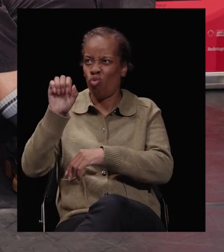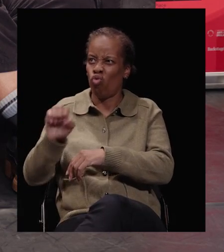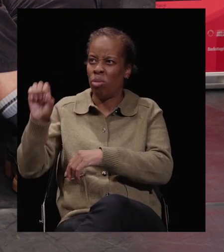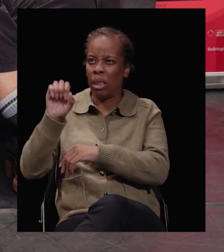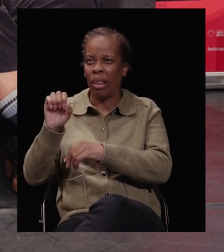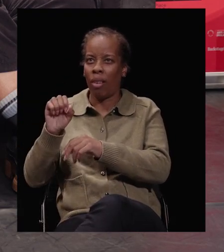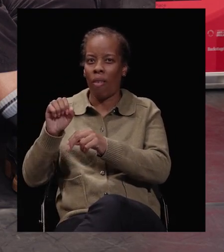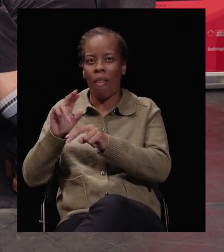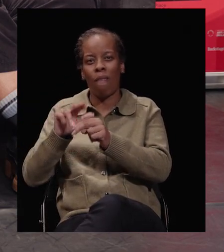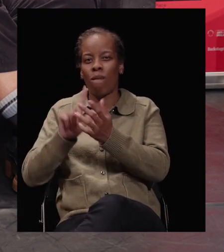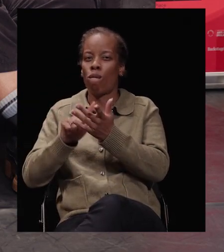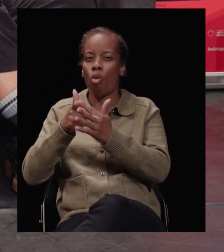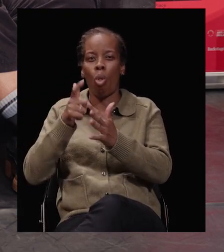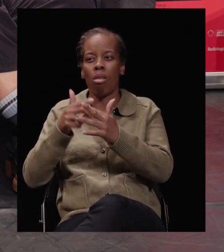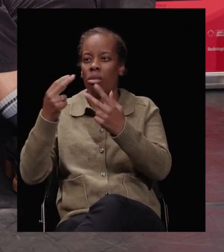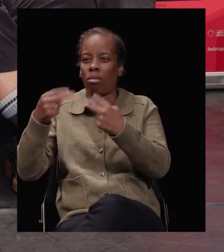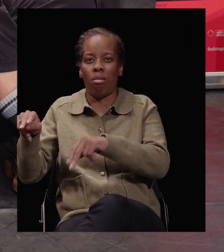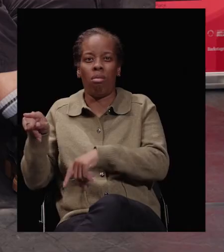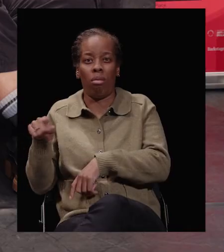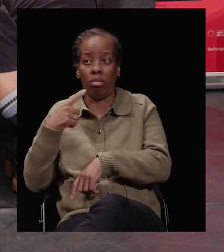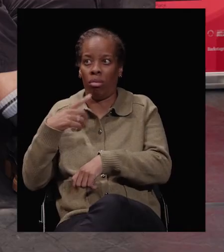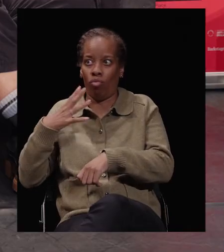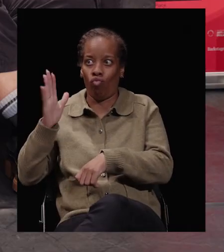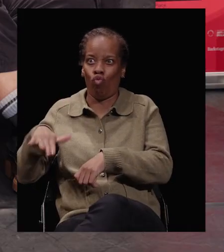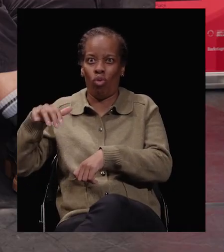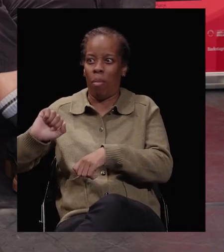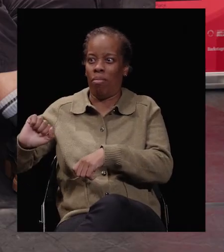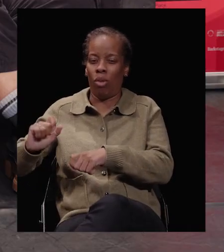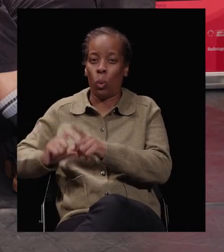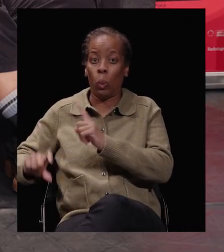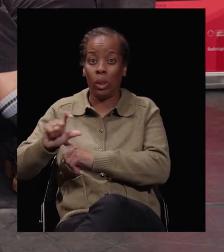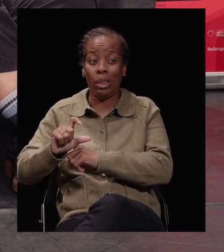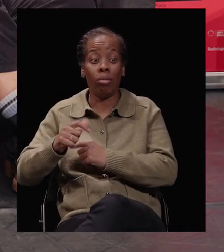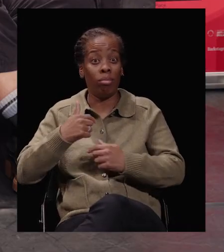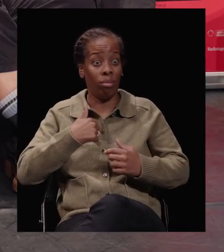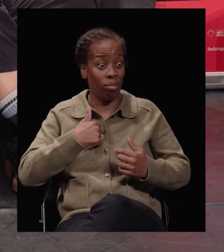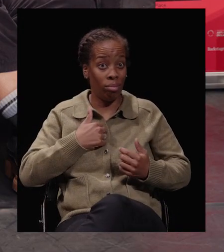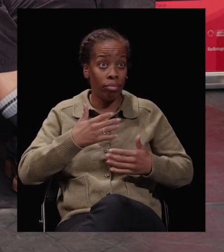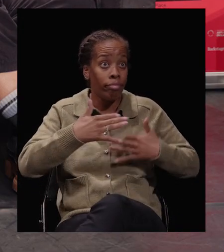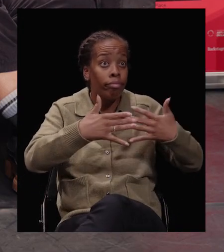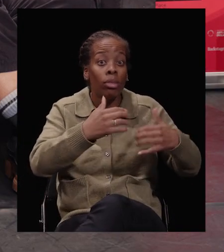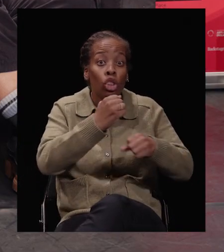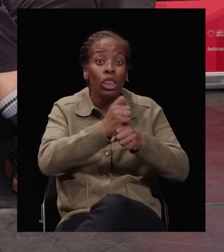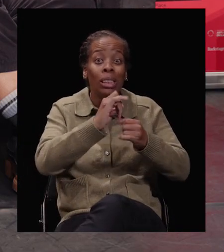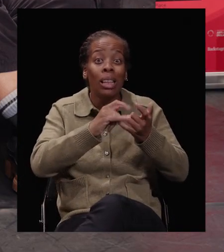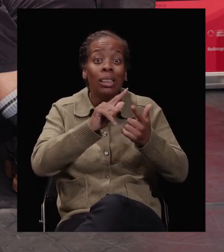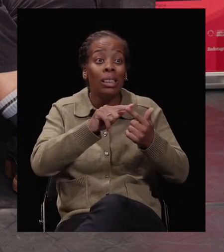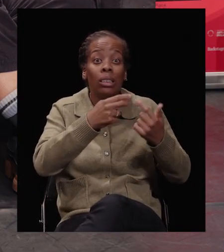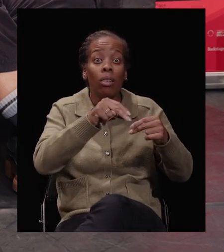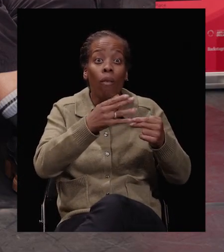different cultural communities of where I grew up as well. But I did GCSE dance at school, and without that, I mean, I always wanted to go